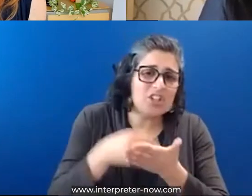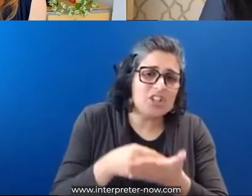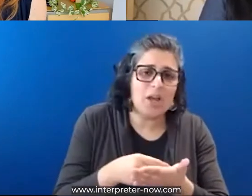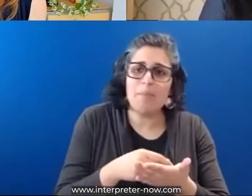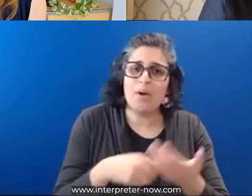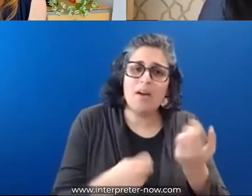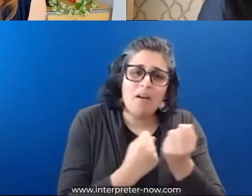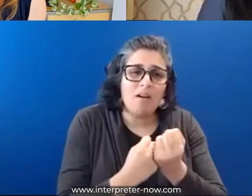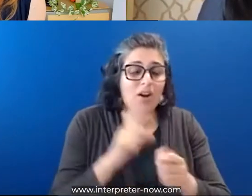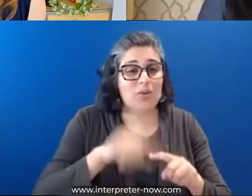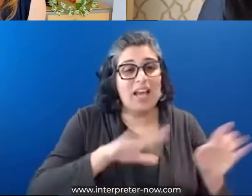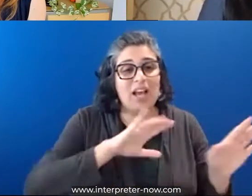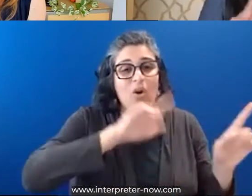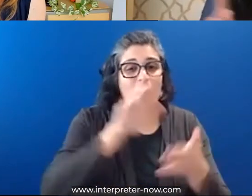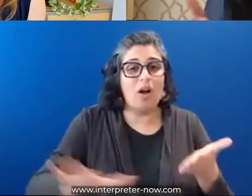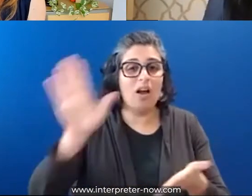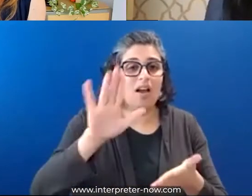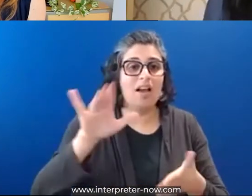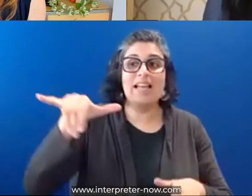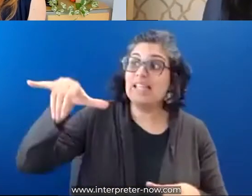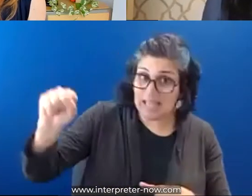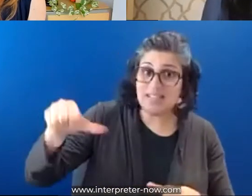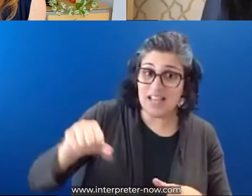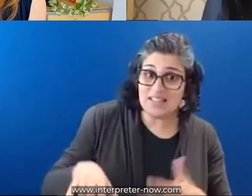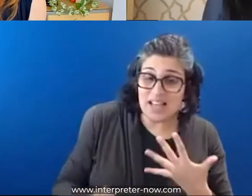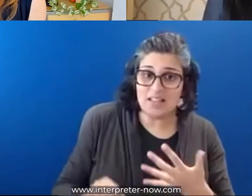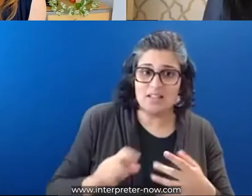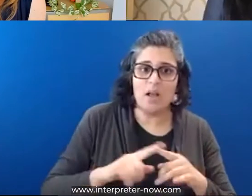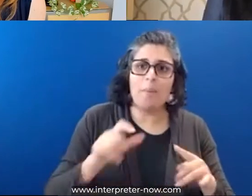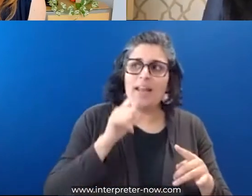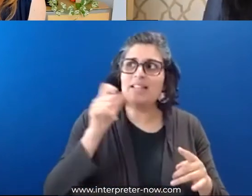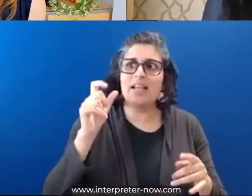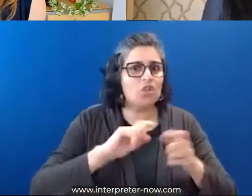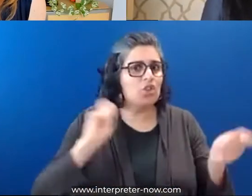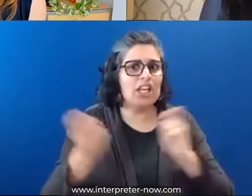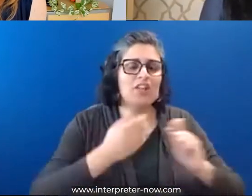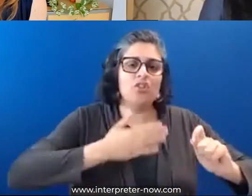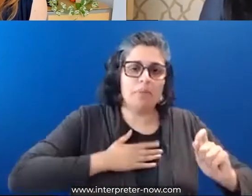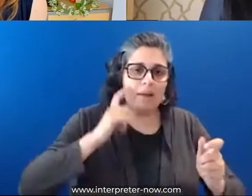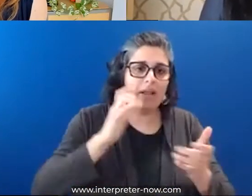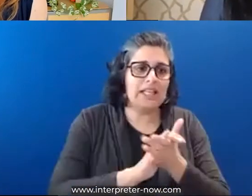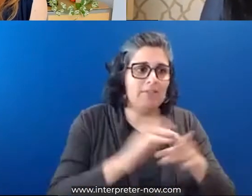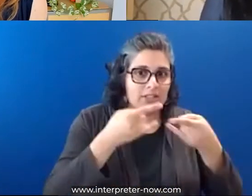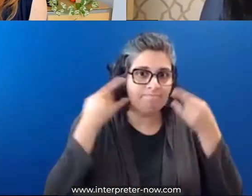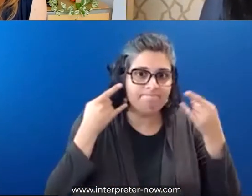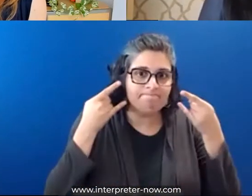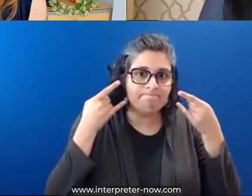I can say yes to all of that and it's still not diminish, my belief, that there's a scientific reason to wear a mask.